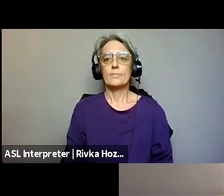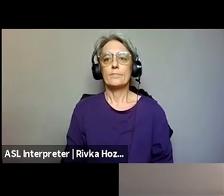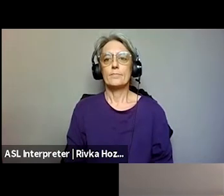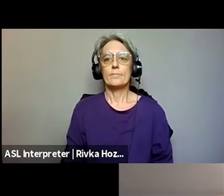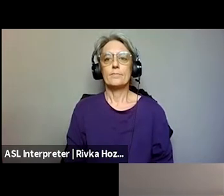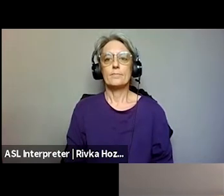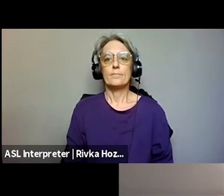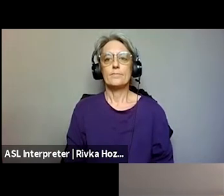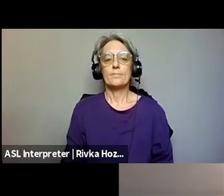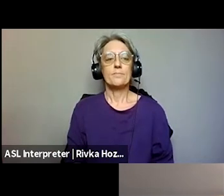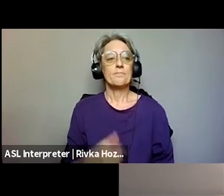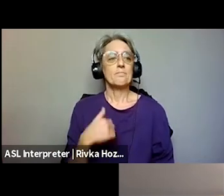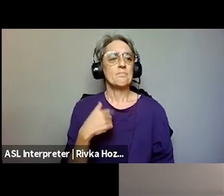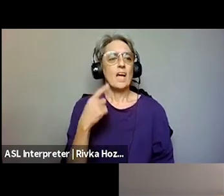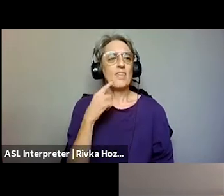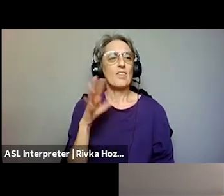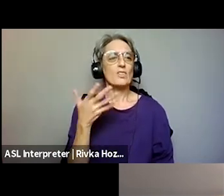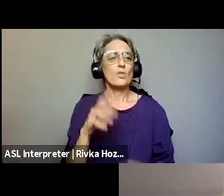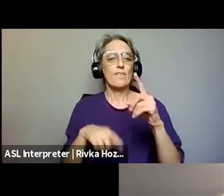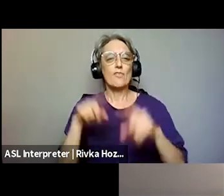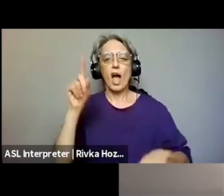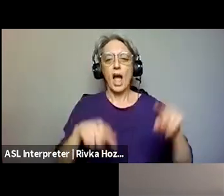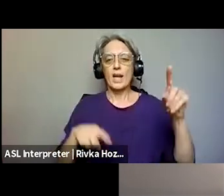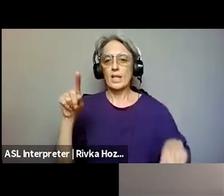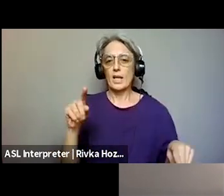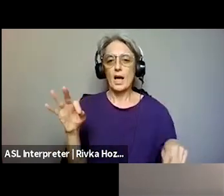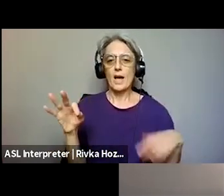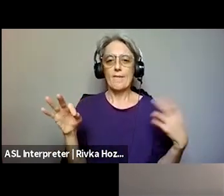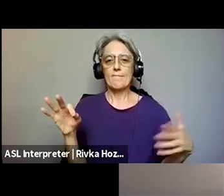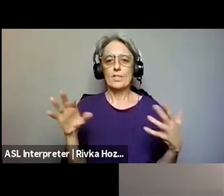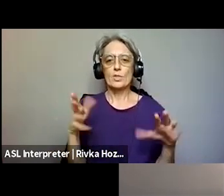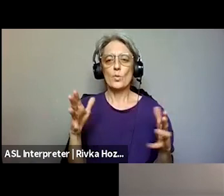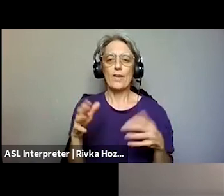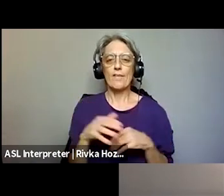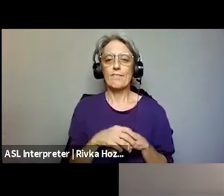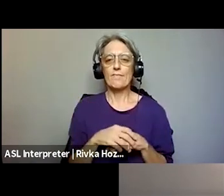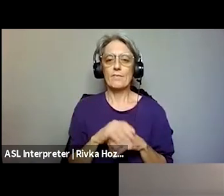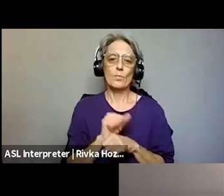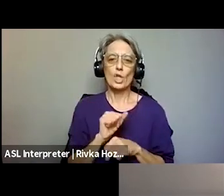] I think there’s sort of a variety of sort of efforts along that spectrum.